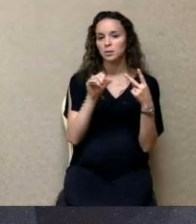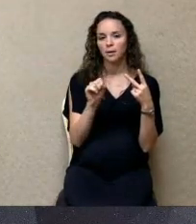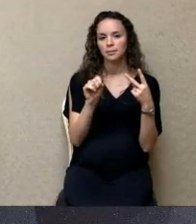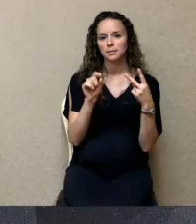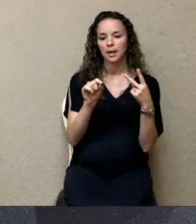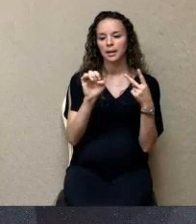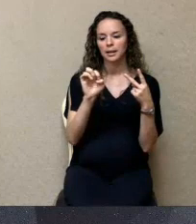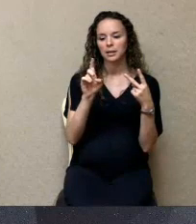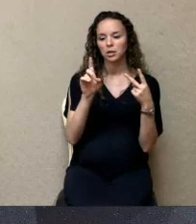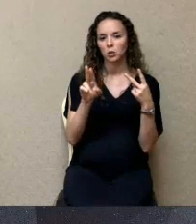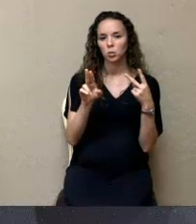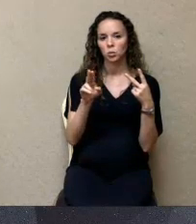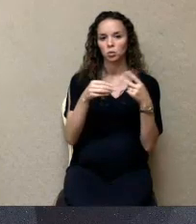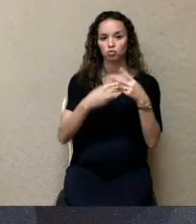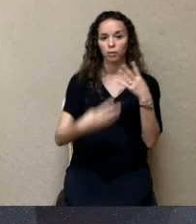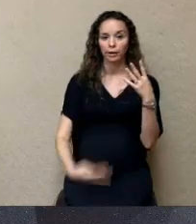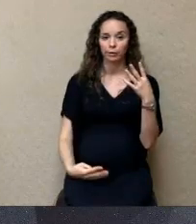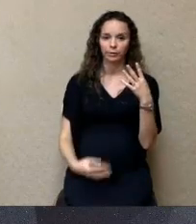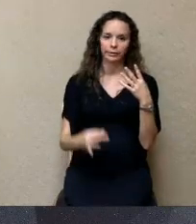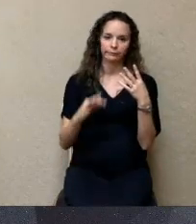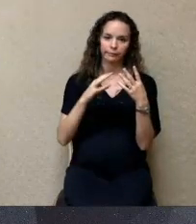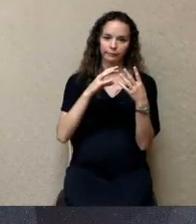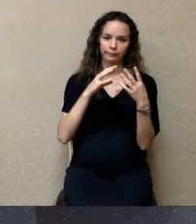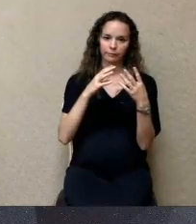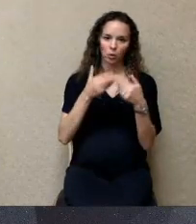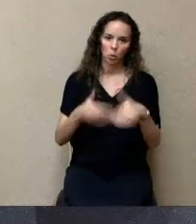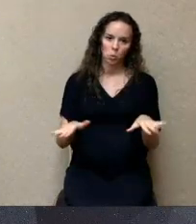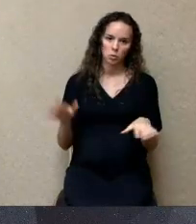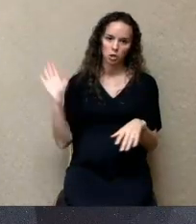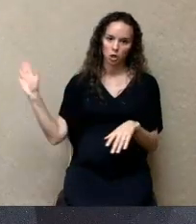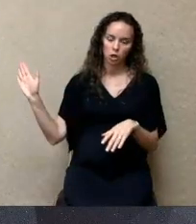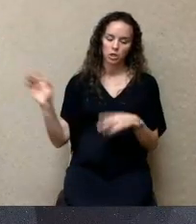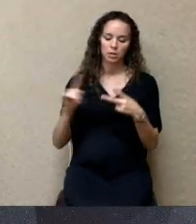directory if you lose this, but her email is